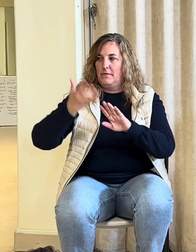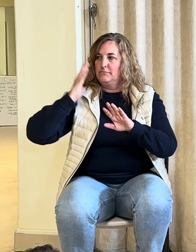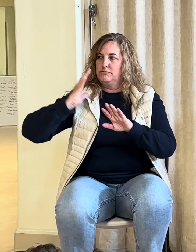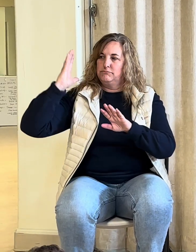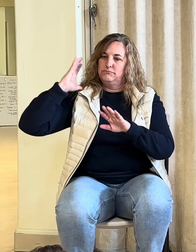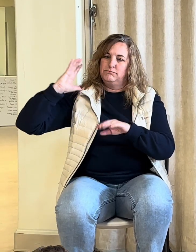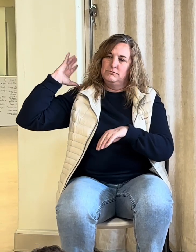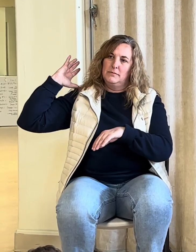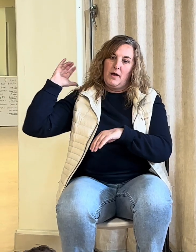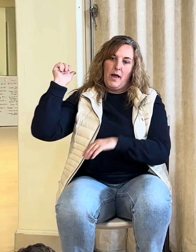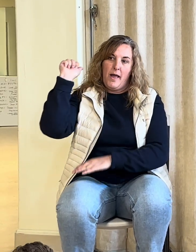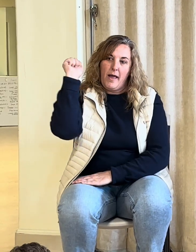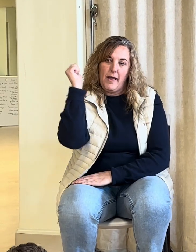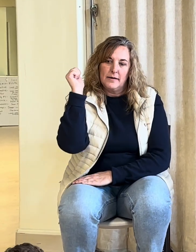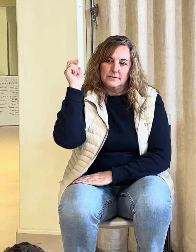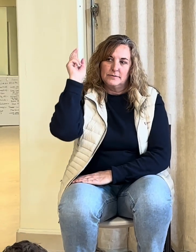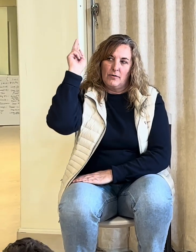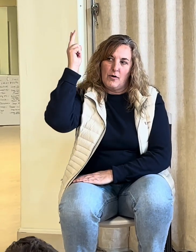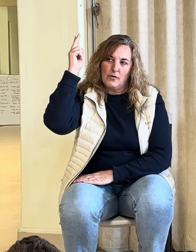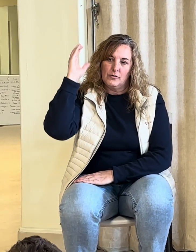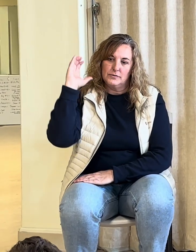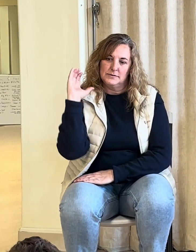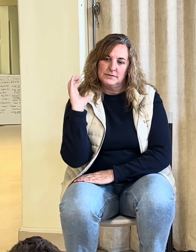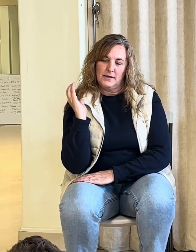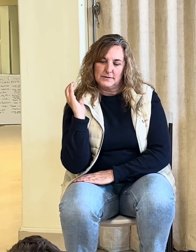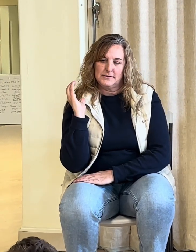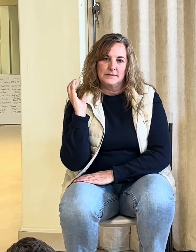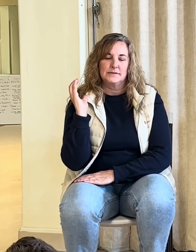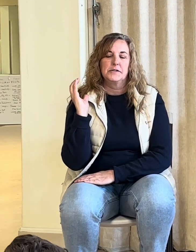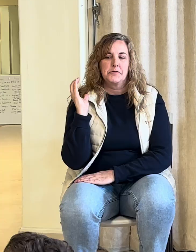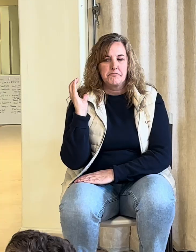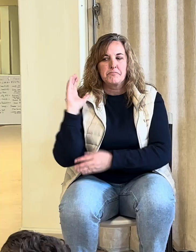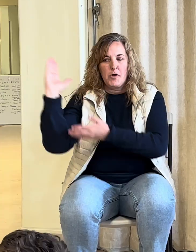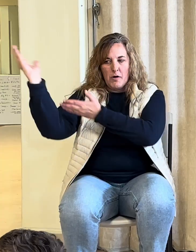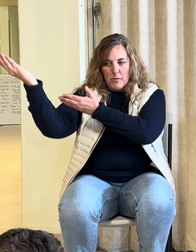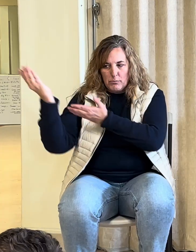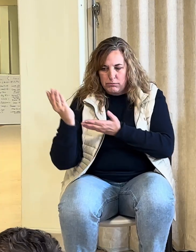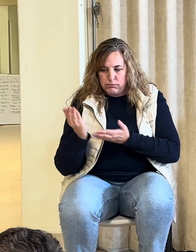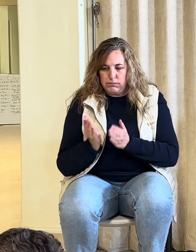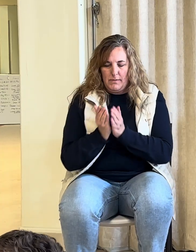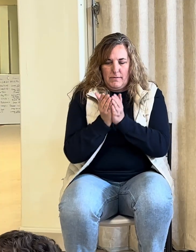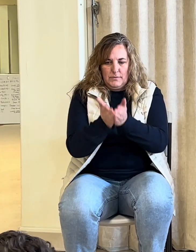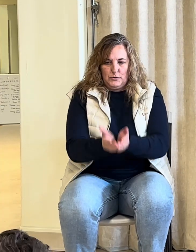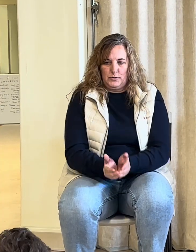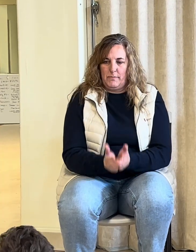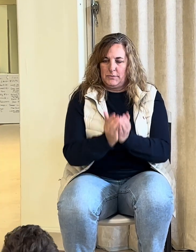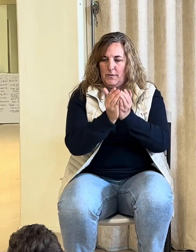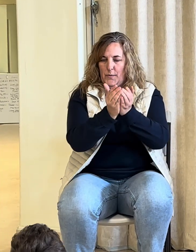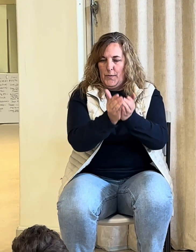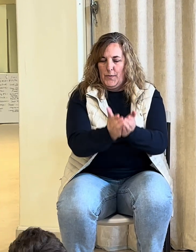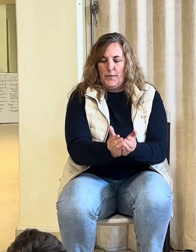They were aunts and uncles and cousins who were brought here on huge ships, their wrists